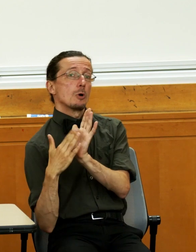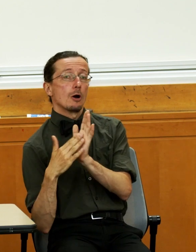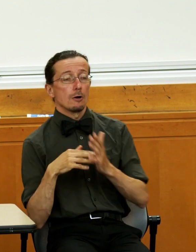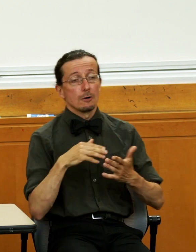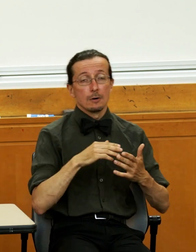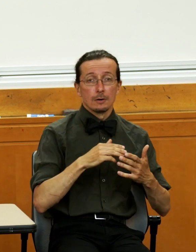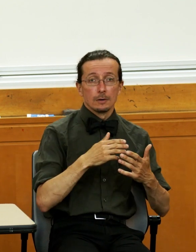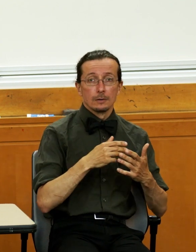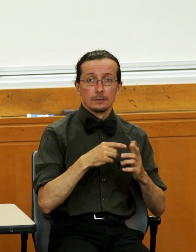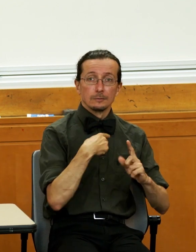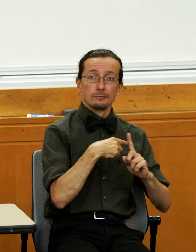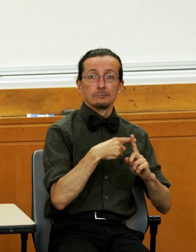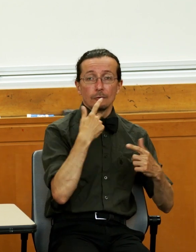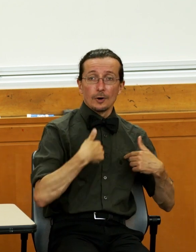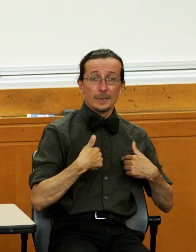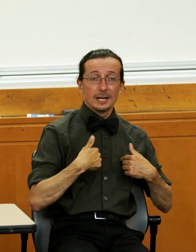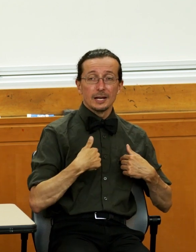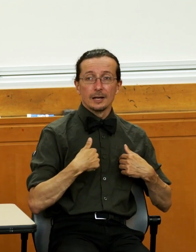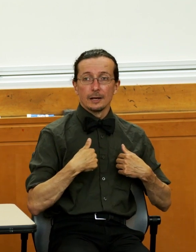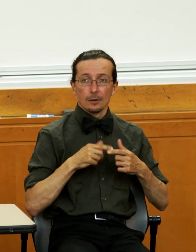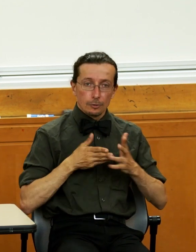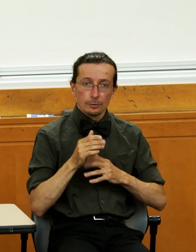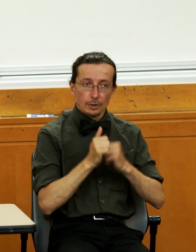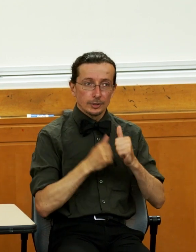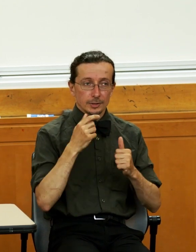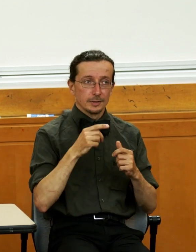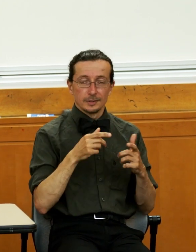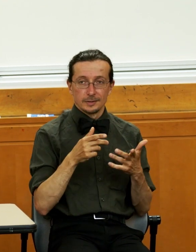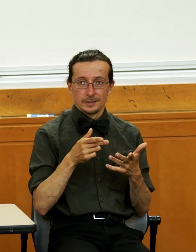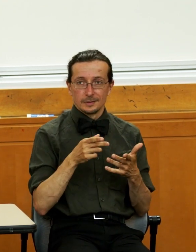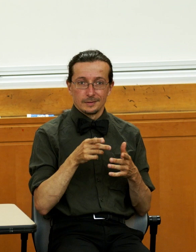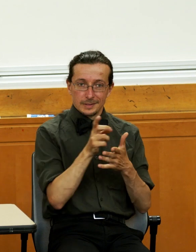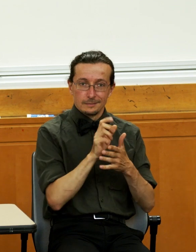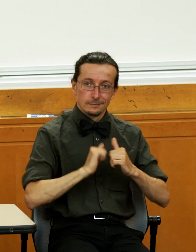structures I thought were designed to reject me, I had sought belonging from proverbial people,